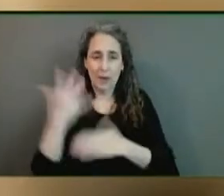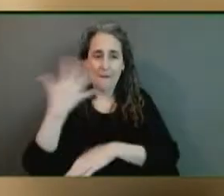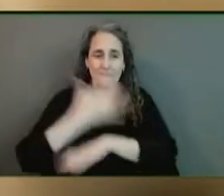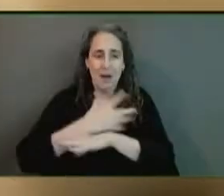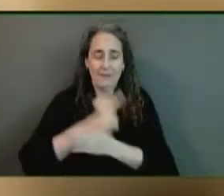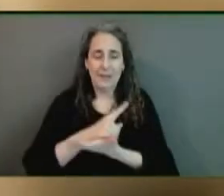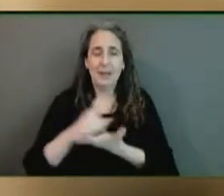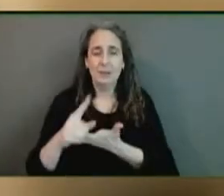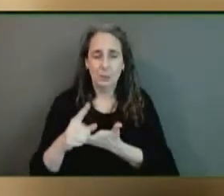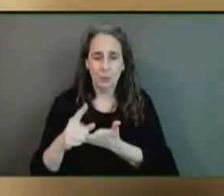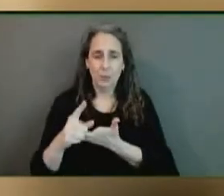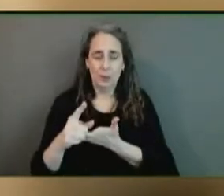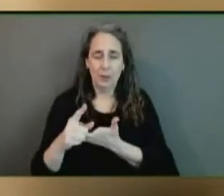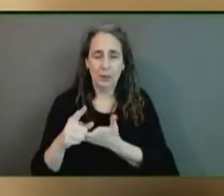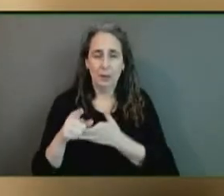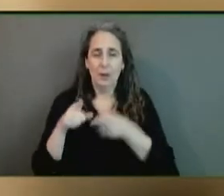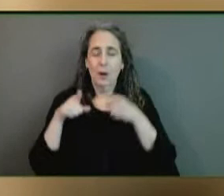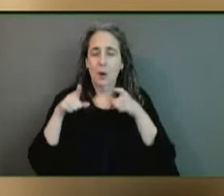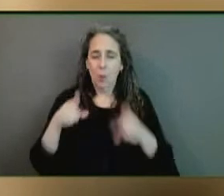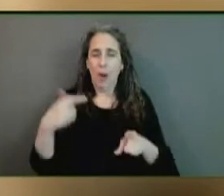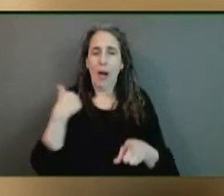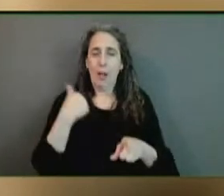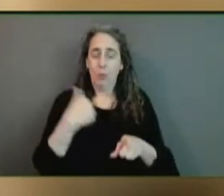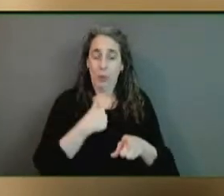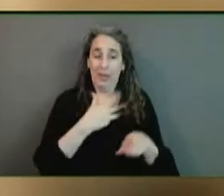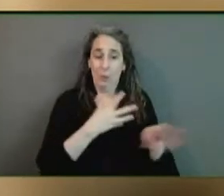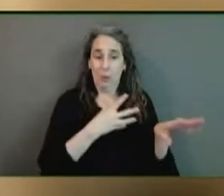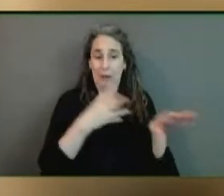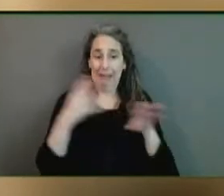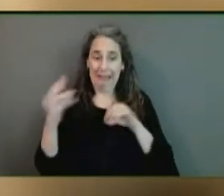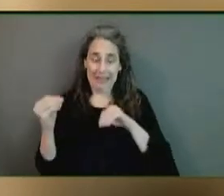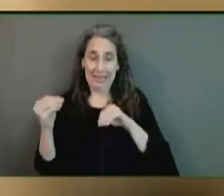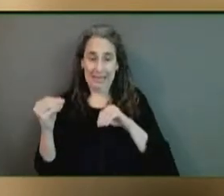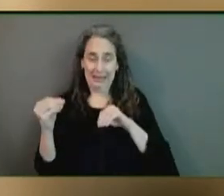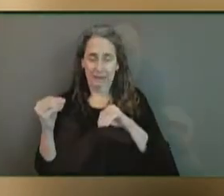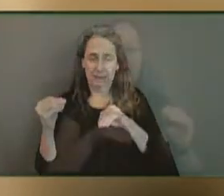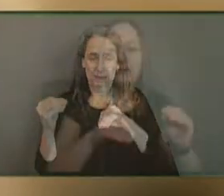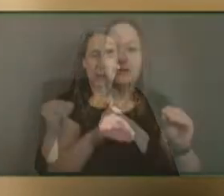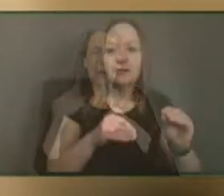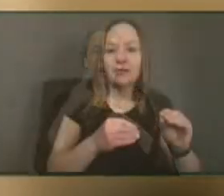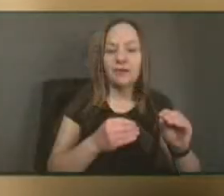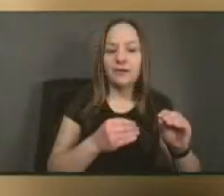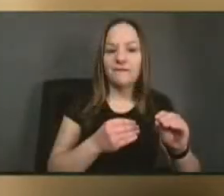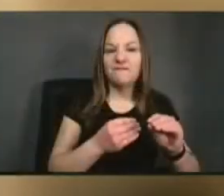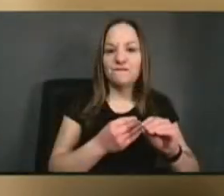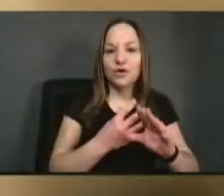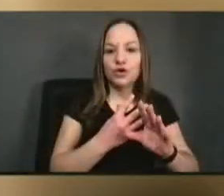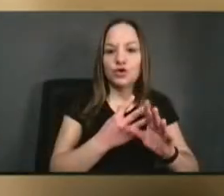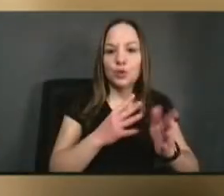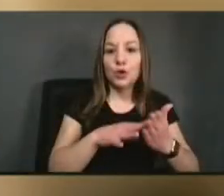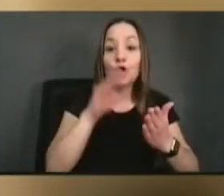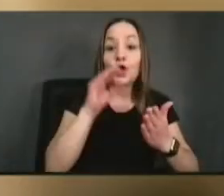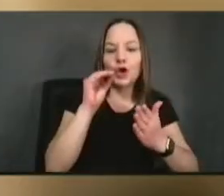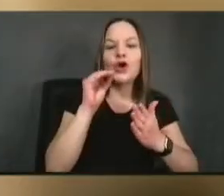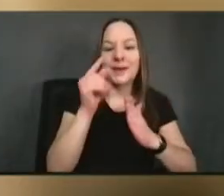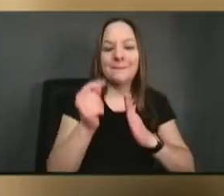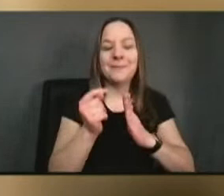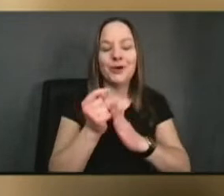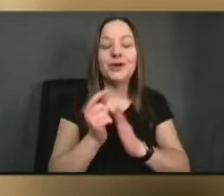prepared to return to school five days a week as we were